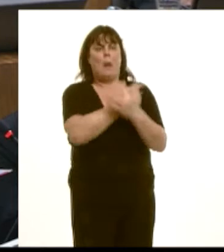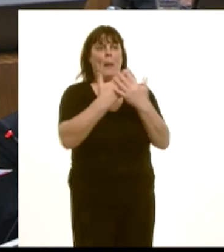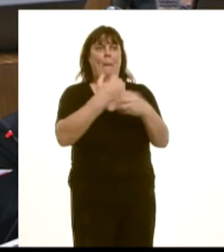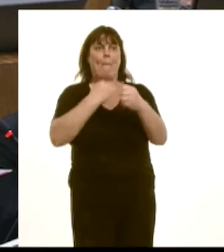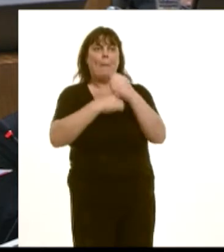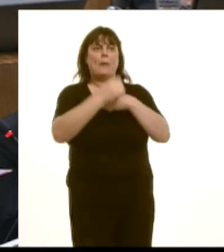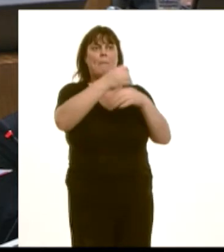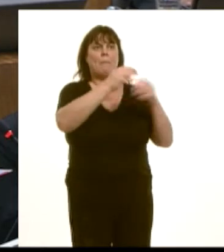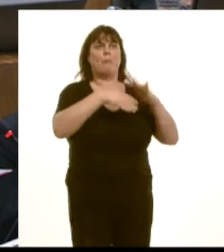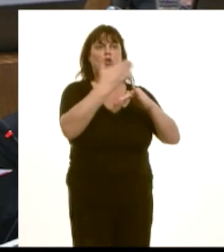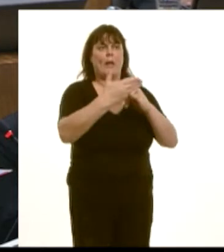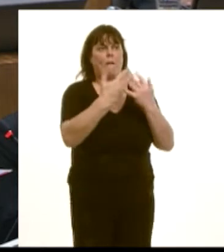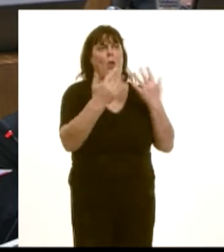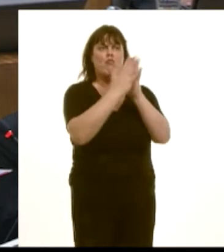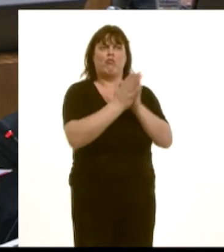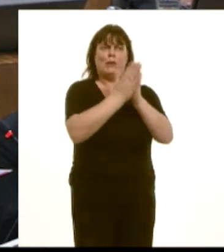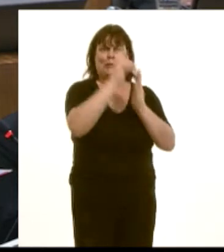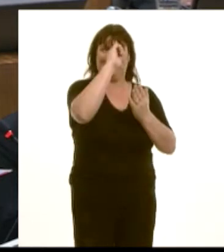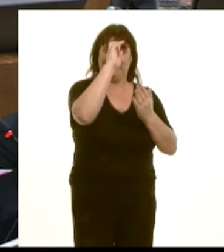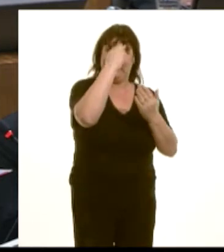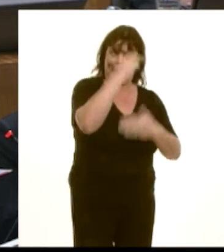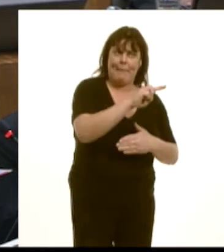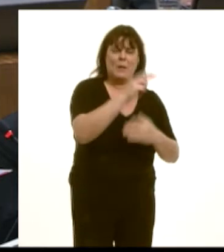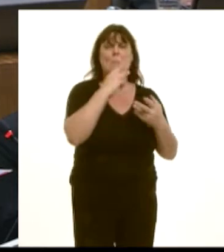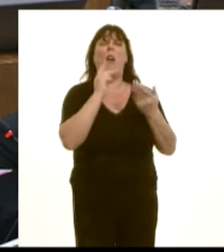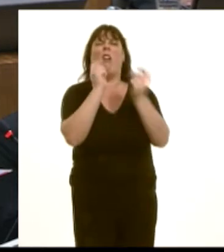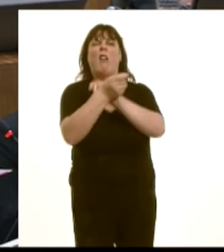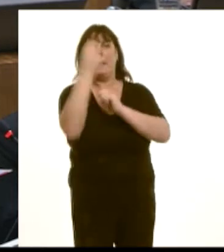although less so these days. However, it was certainly a popular pilgrimage route at that